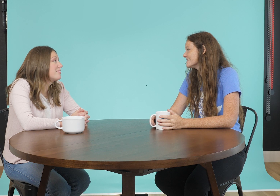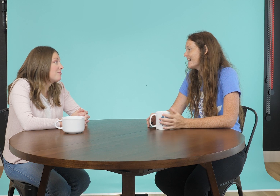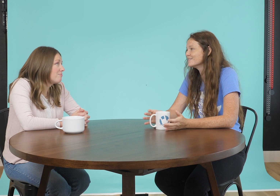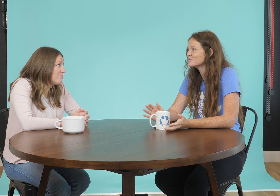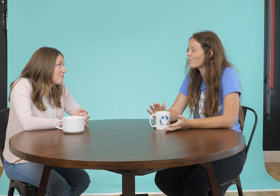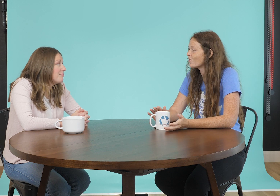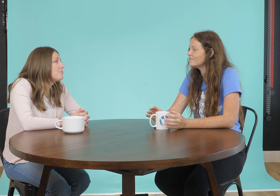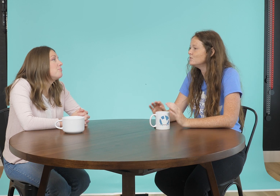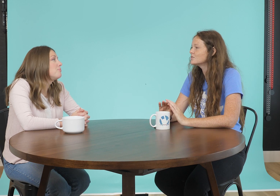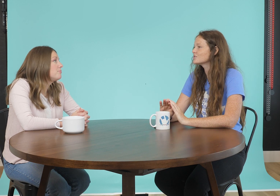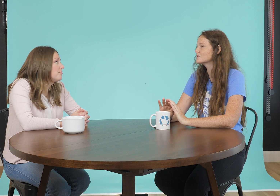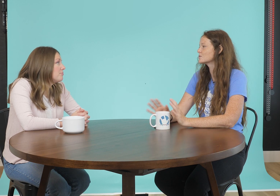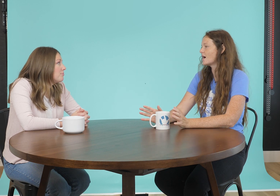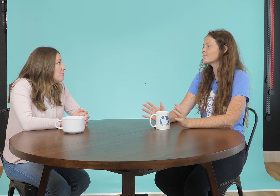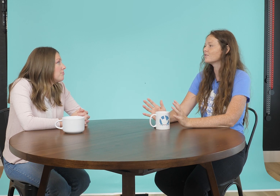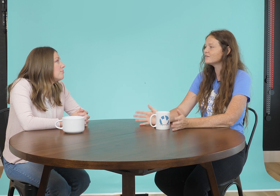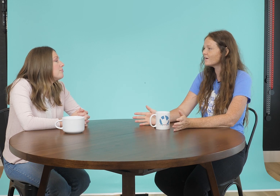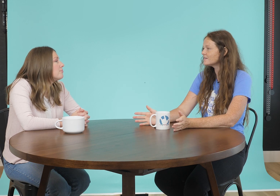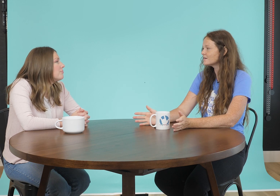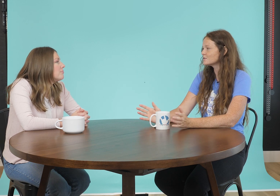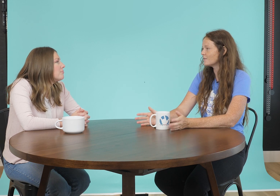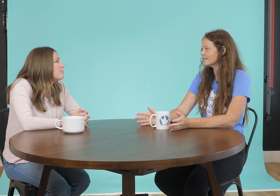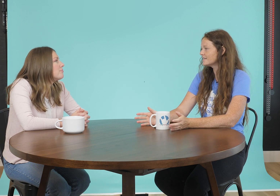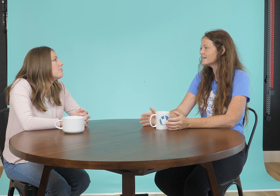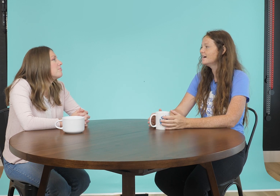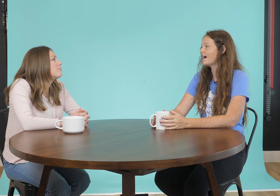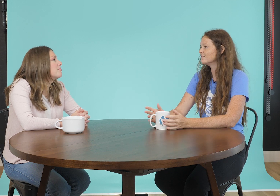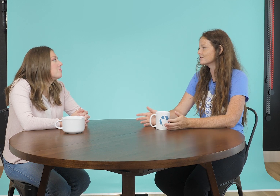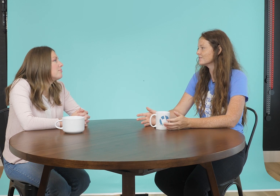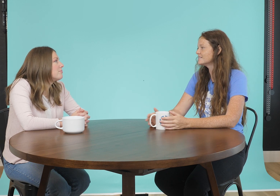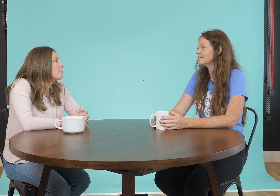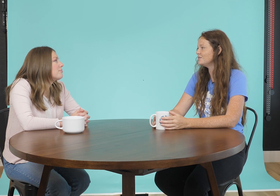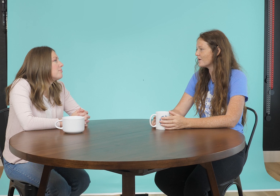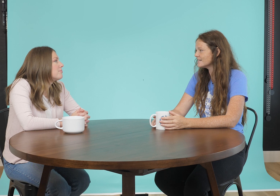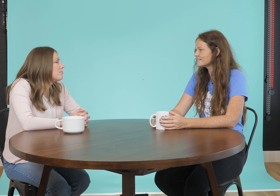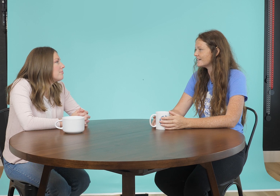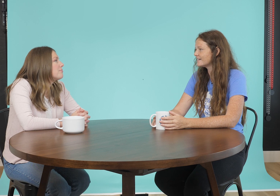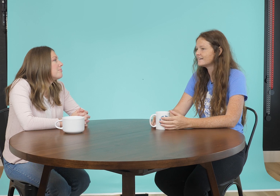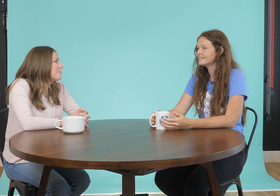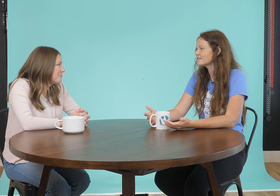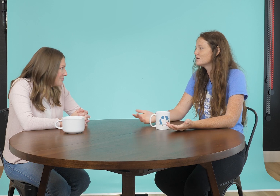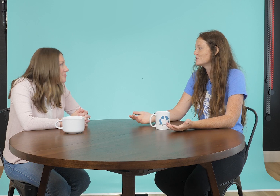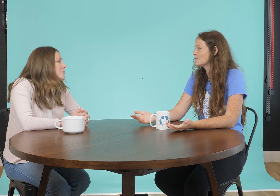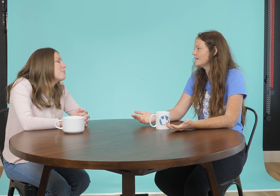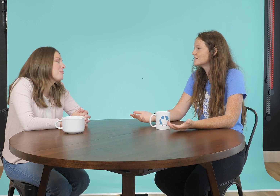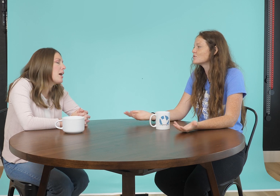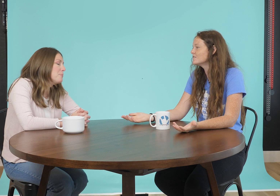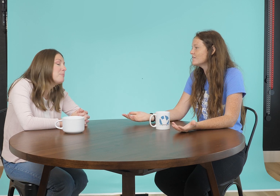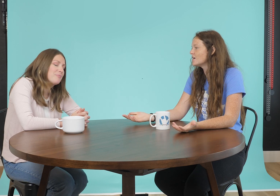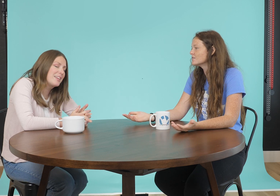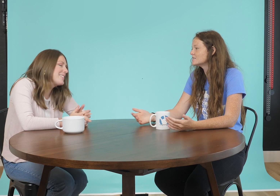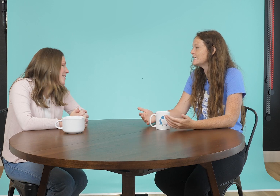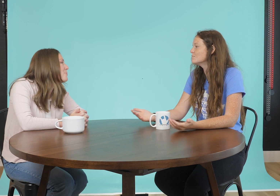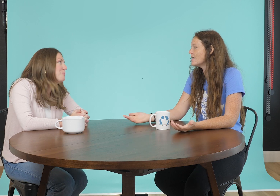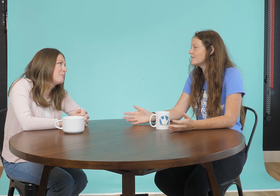and or if you could just subscribe $35 a month. I've learned in us like it's not that much money, $35 in a month.